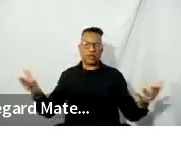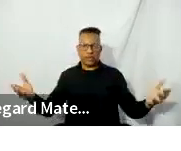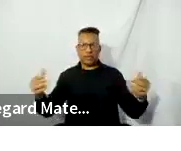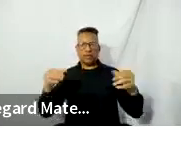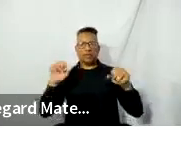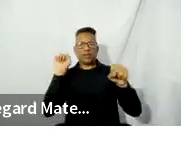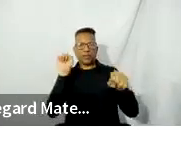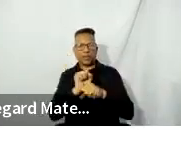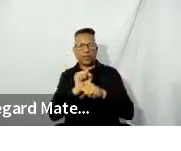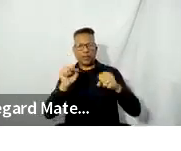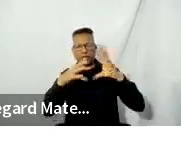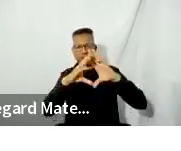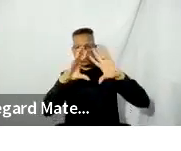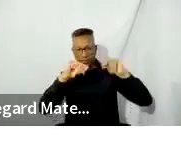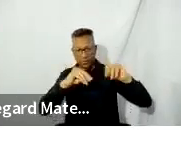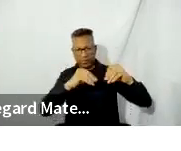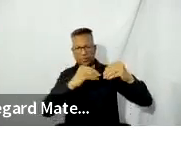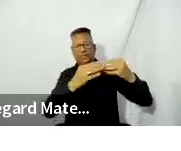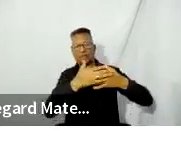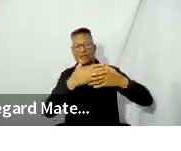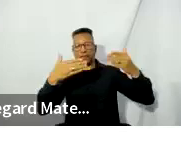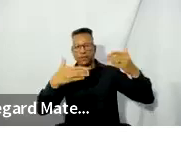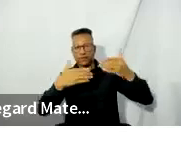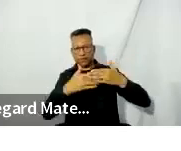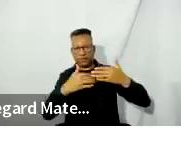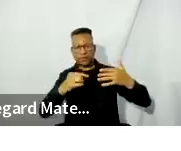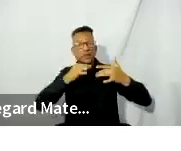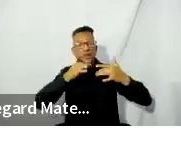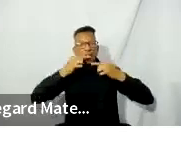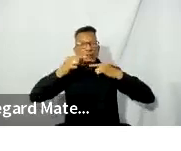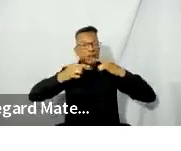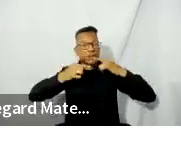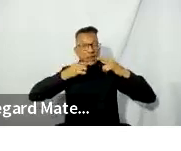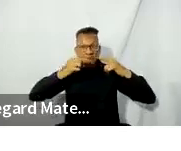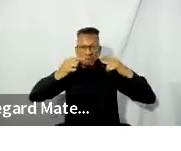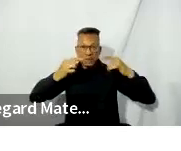there if I can I think to do to do that. But to do that.